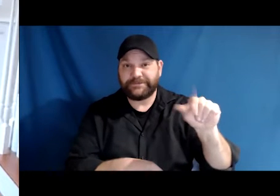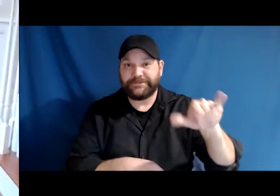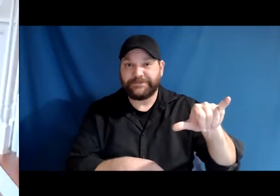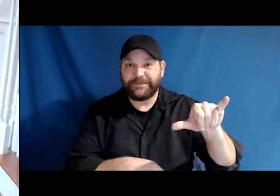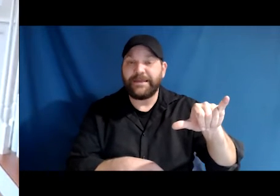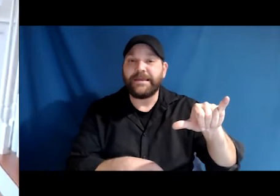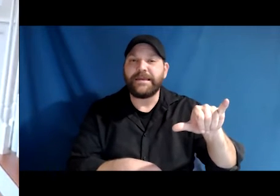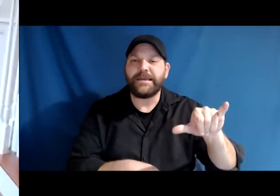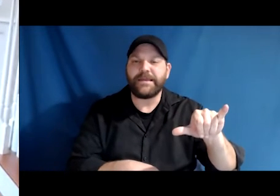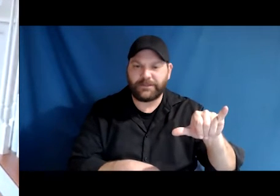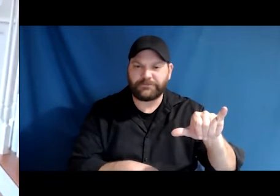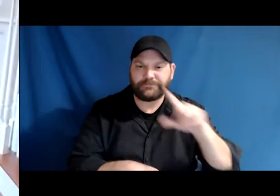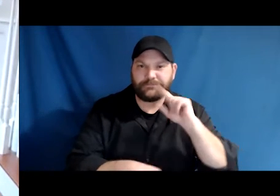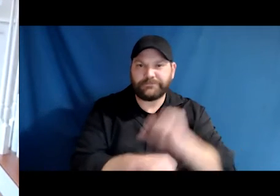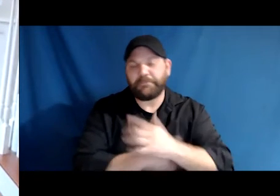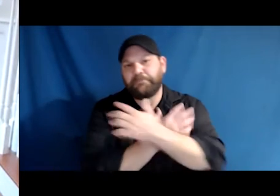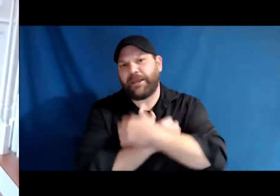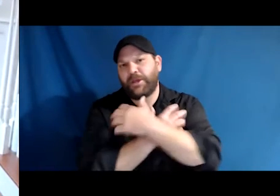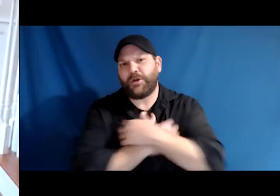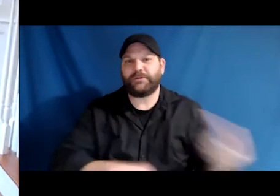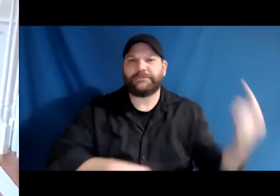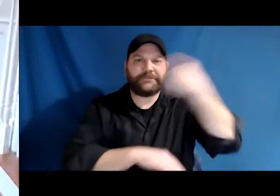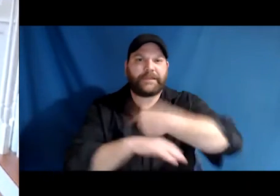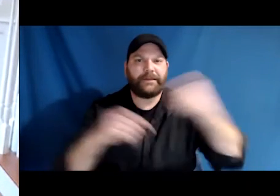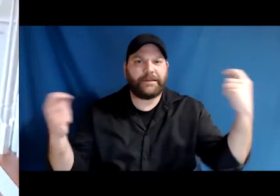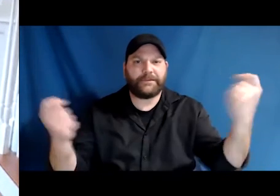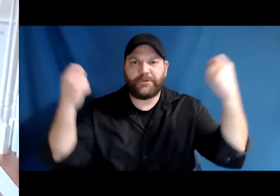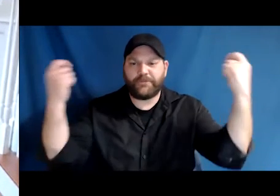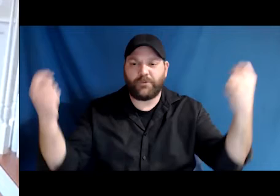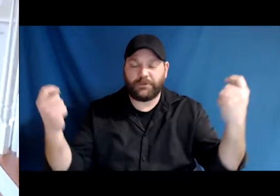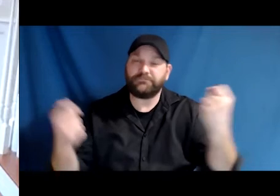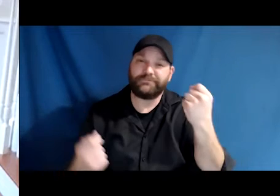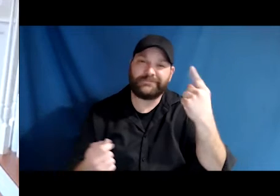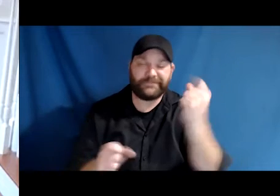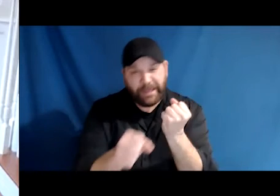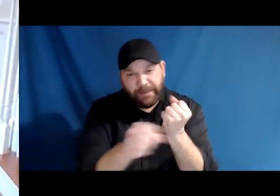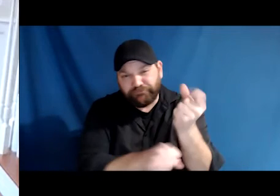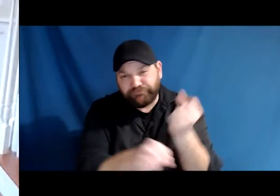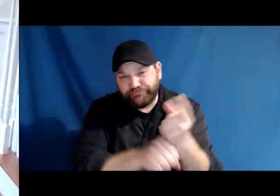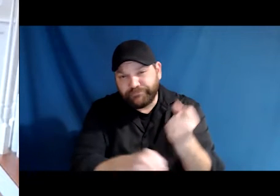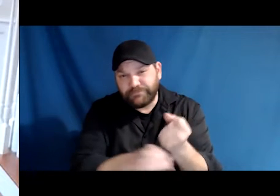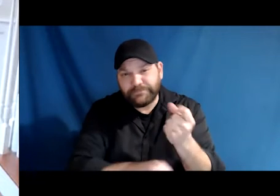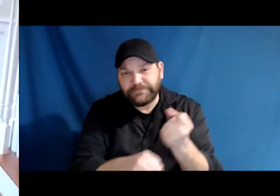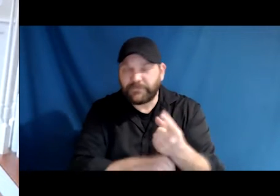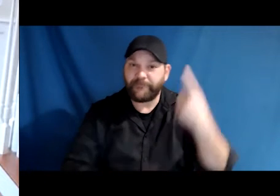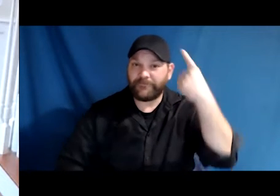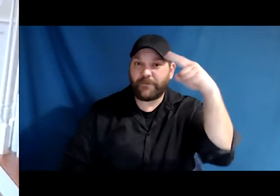This is a day we set aside every year to celebrate the many incredible achievements of you, our staff.